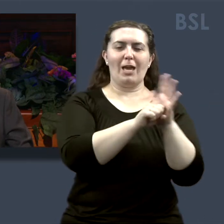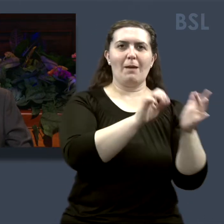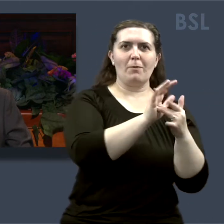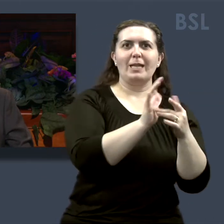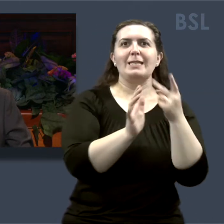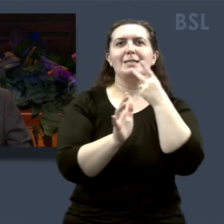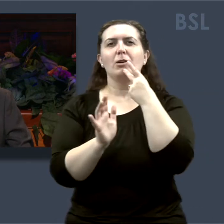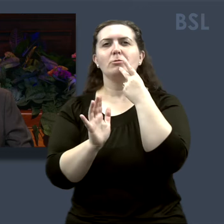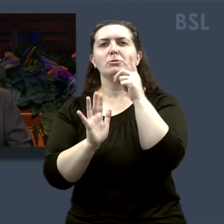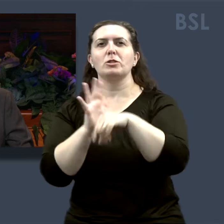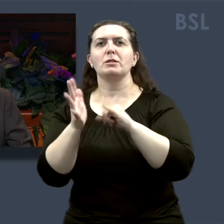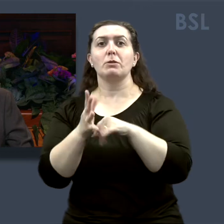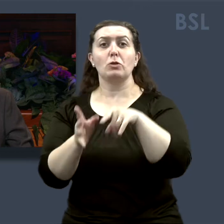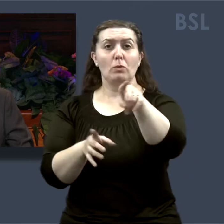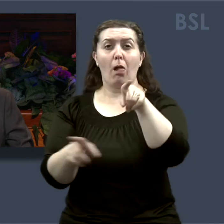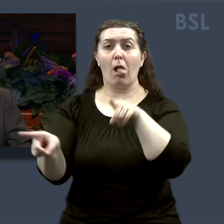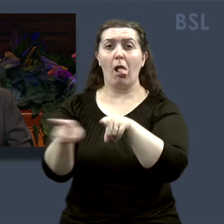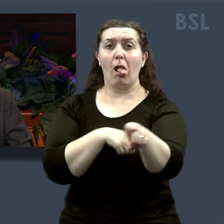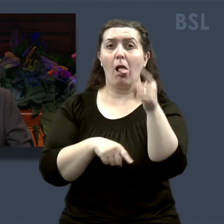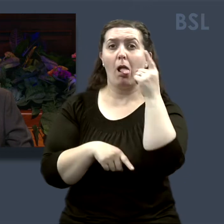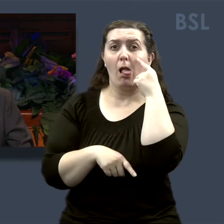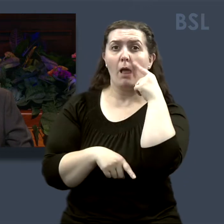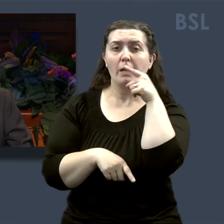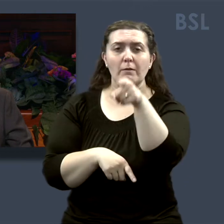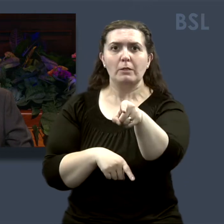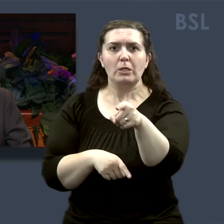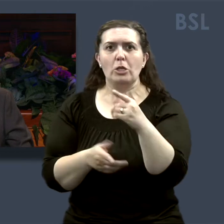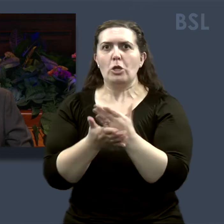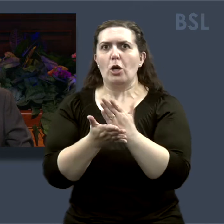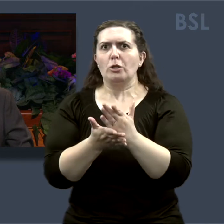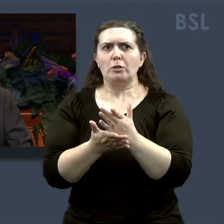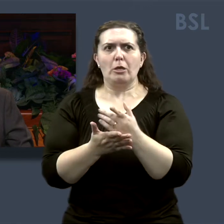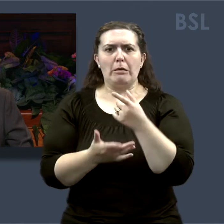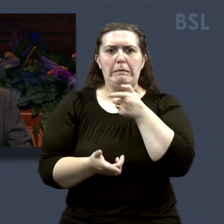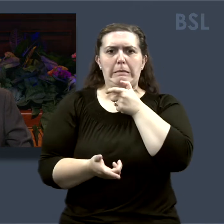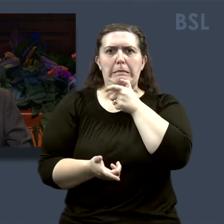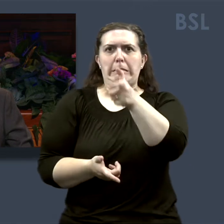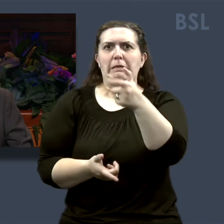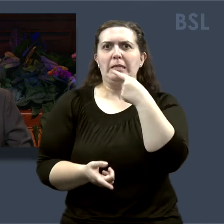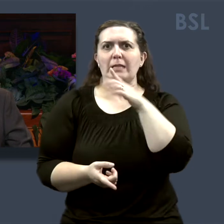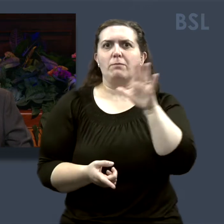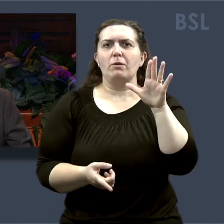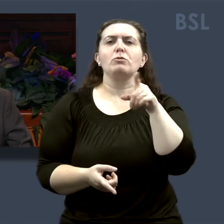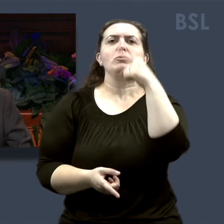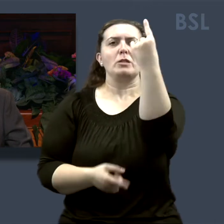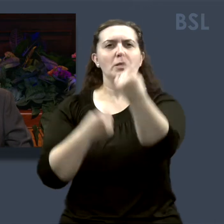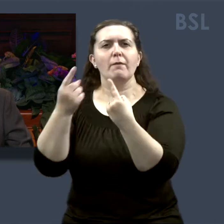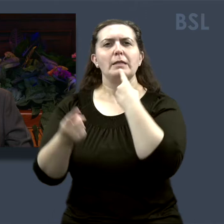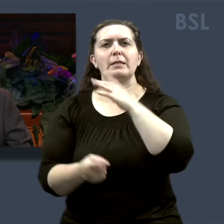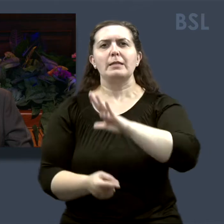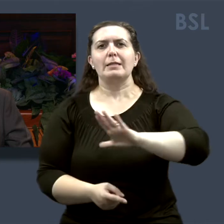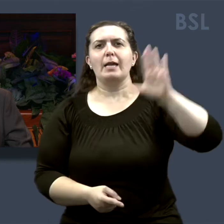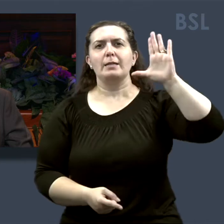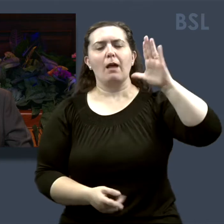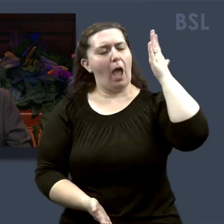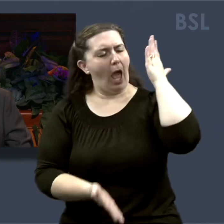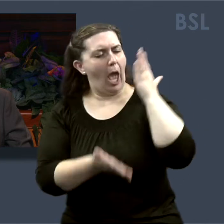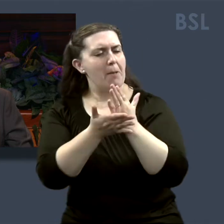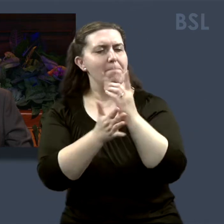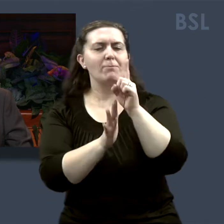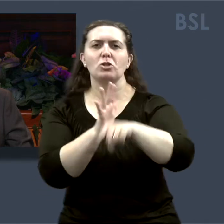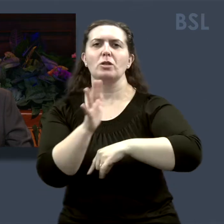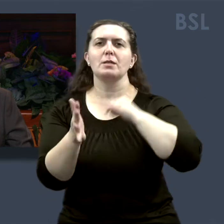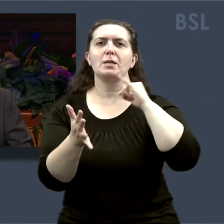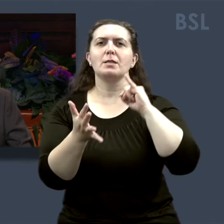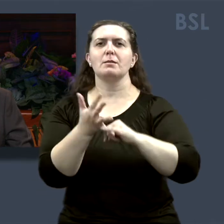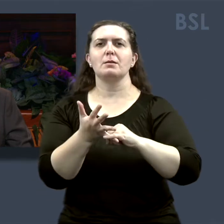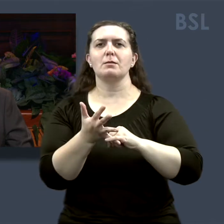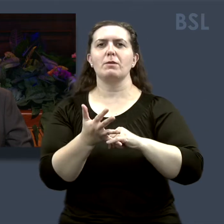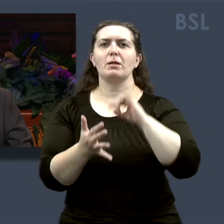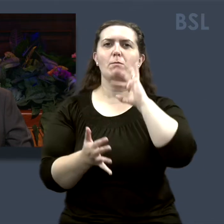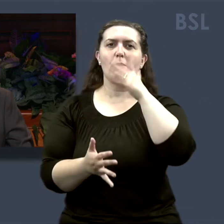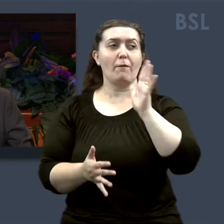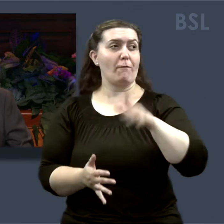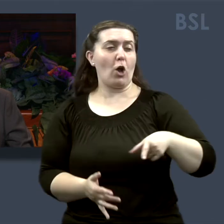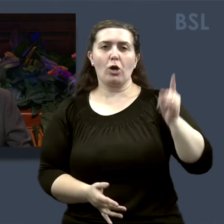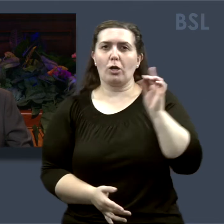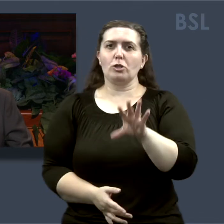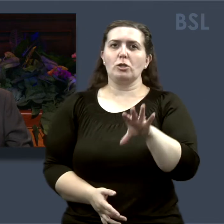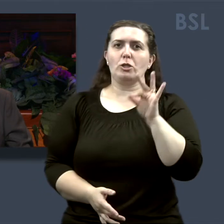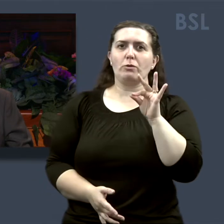Try it sometime, boys and girls. If you don’t have anything else to say, testify that Joseph Smith was the prophet of God,